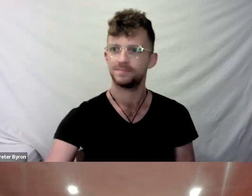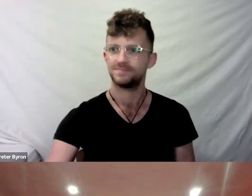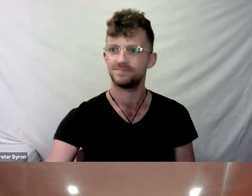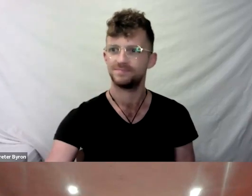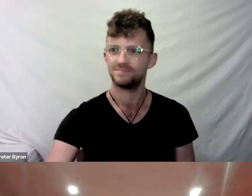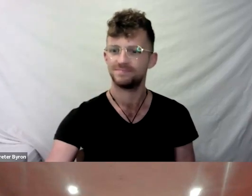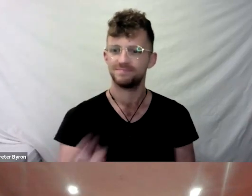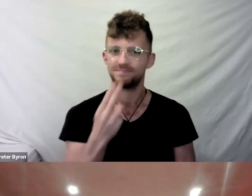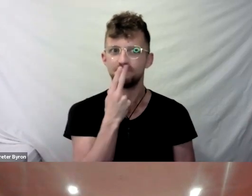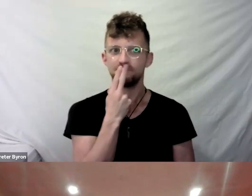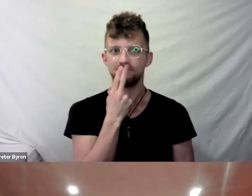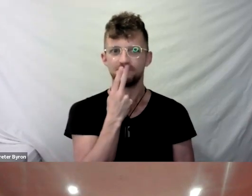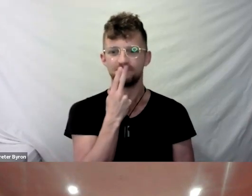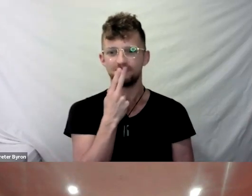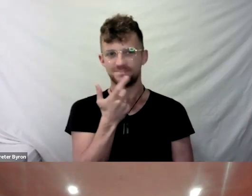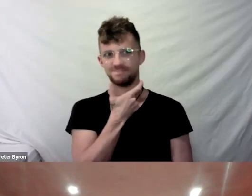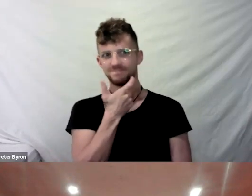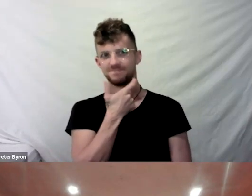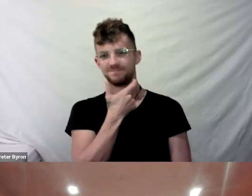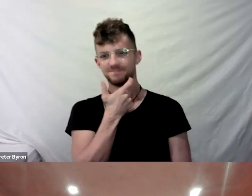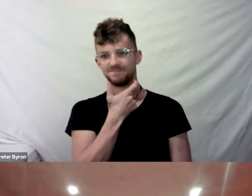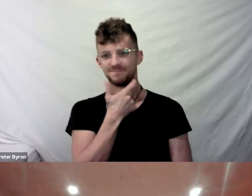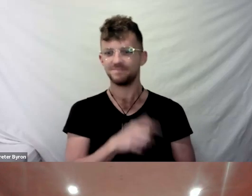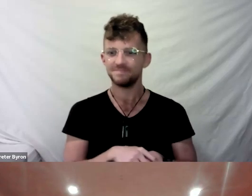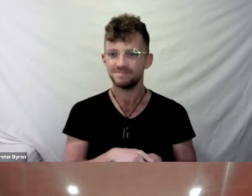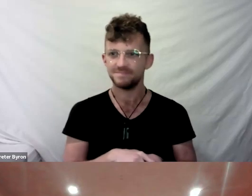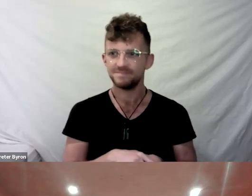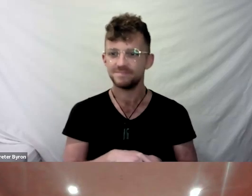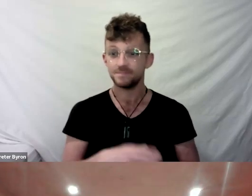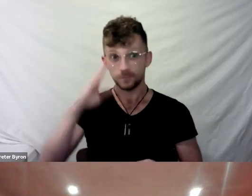Mute , kia ora, ko Vic Smith tōku ingoa.